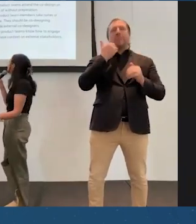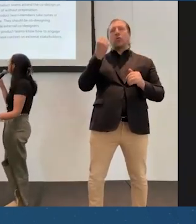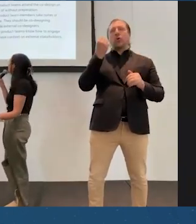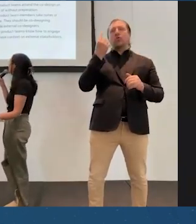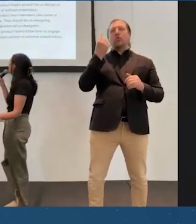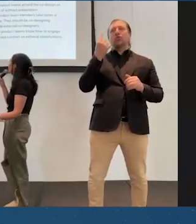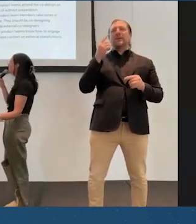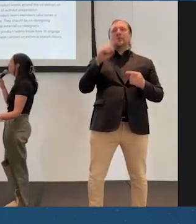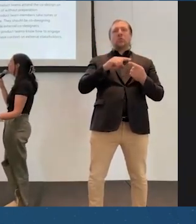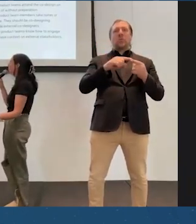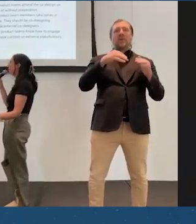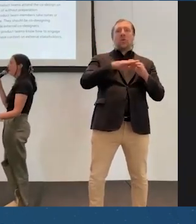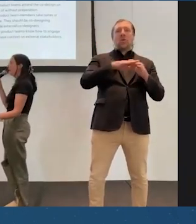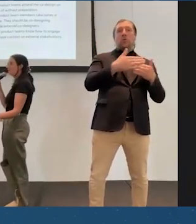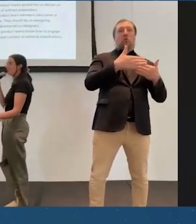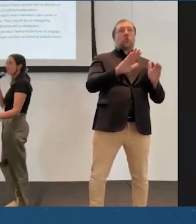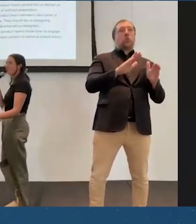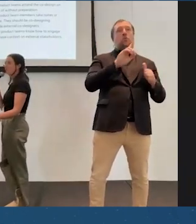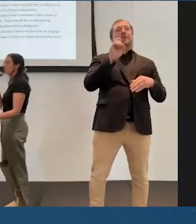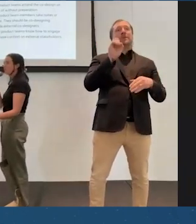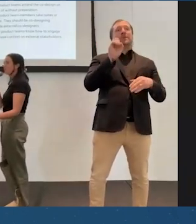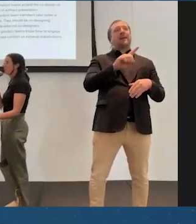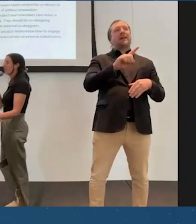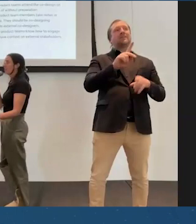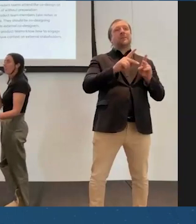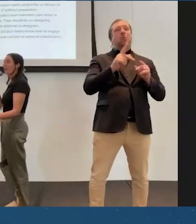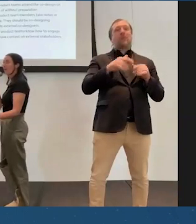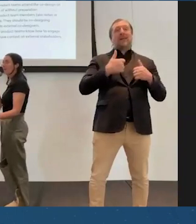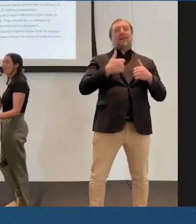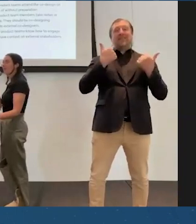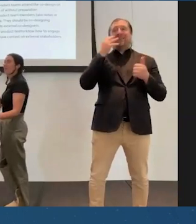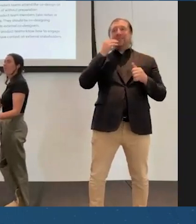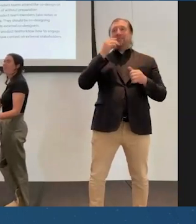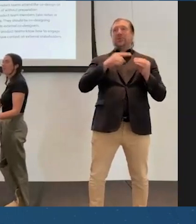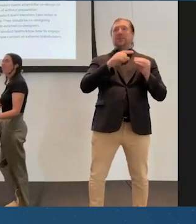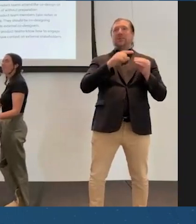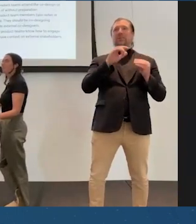So when they go into the room, they can ask folks with lived experience about it rather than what it is.